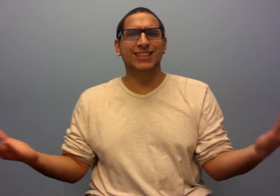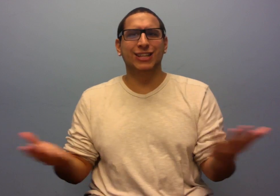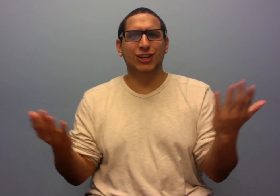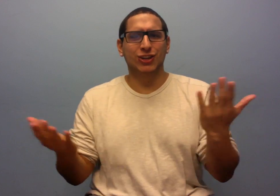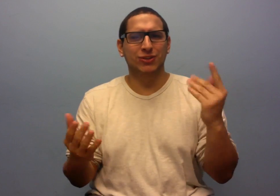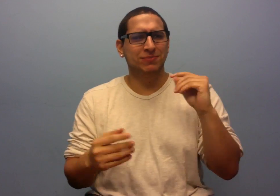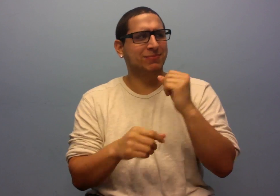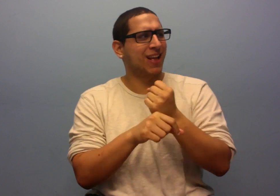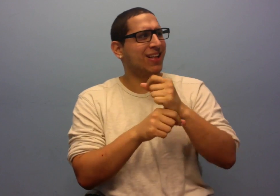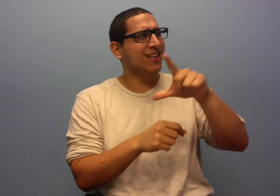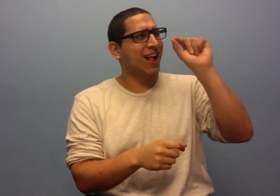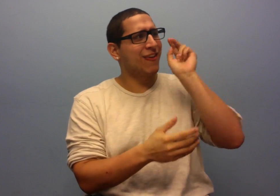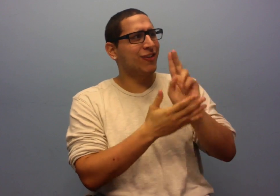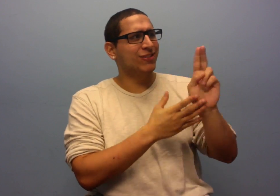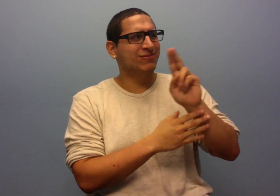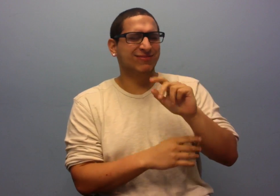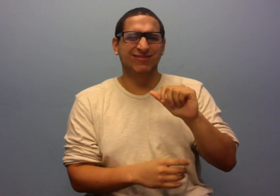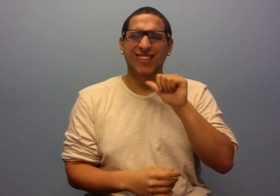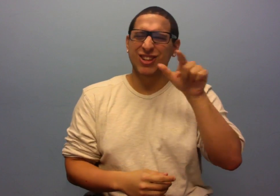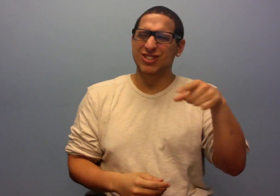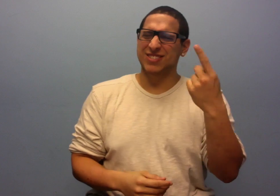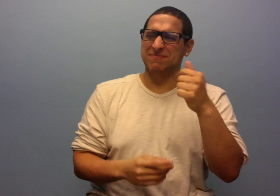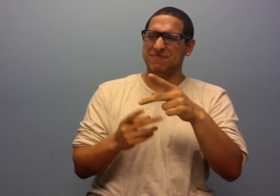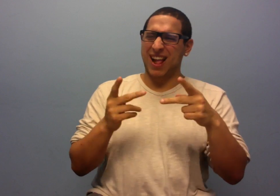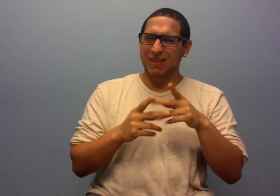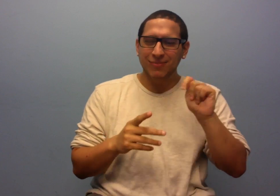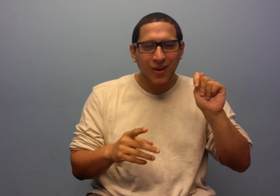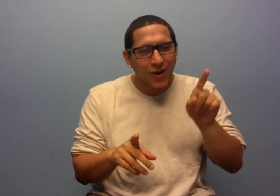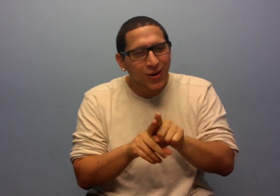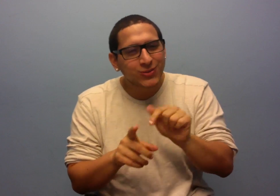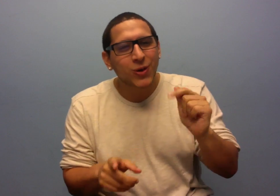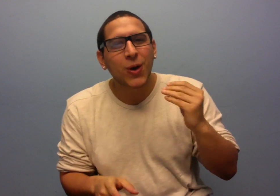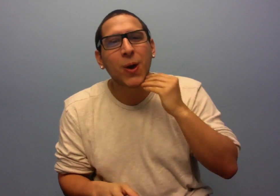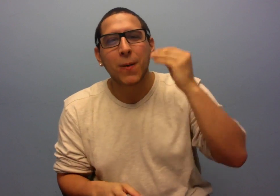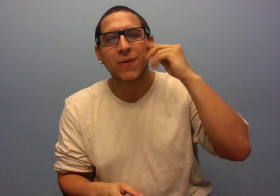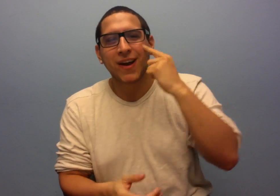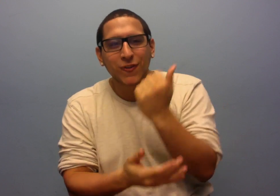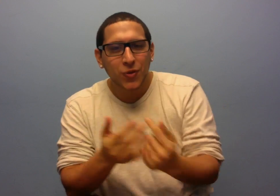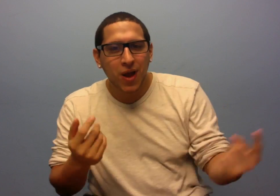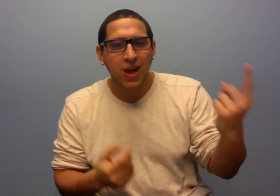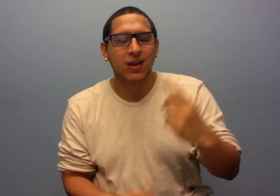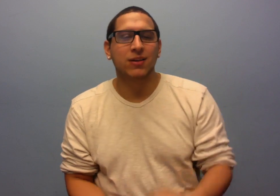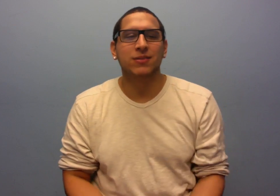We are here to make Gallaudet University not just a place but also a home for everyone.